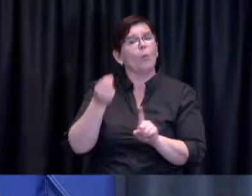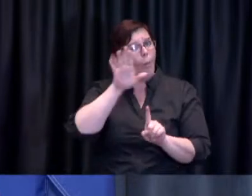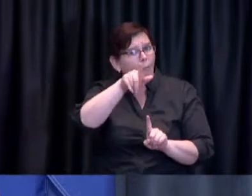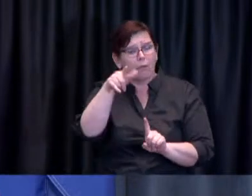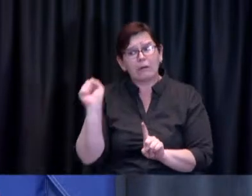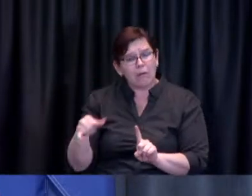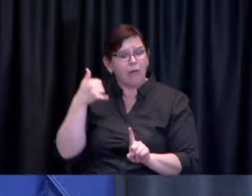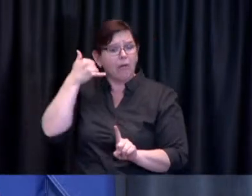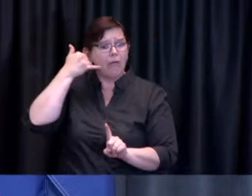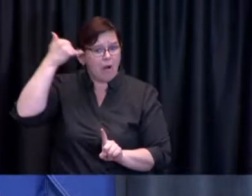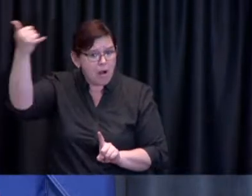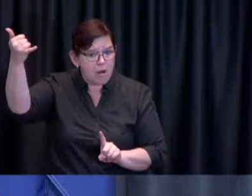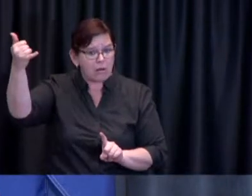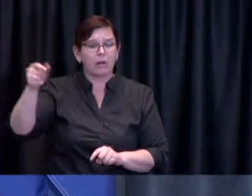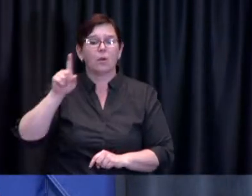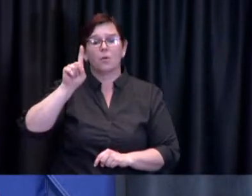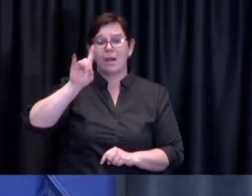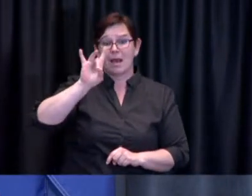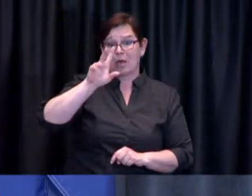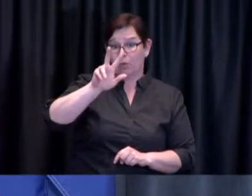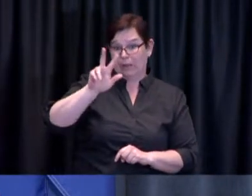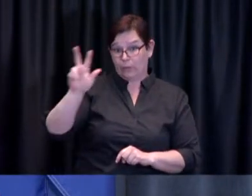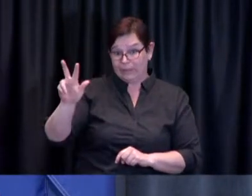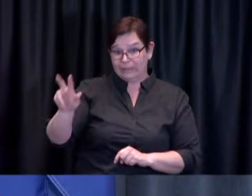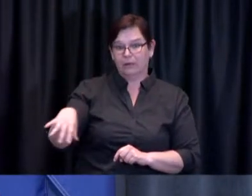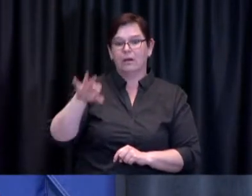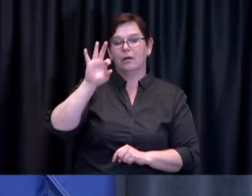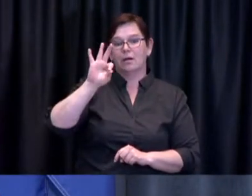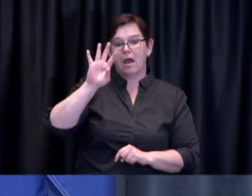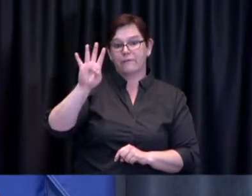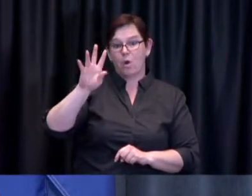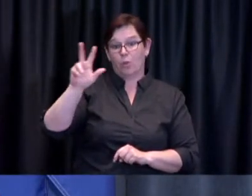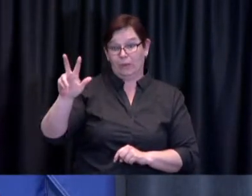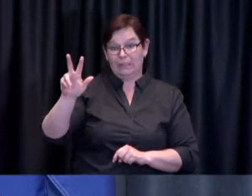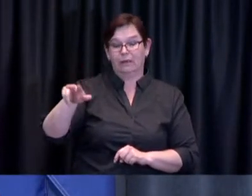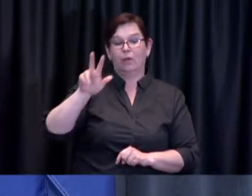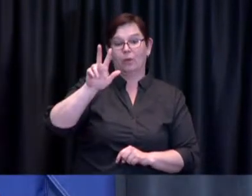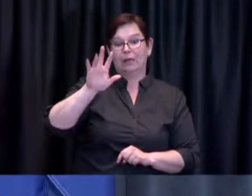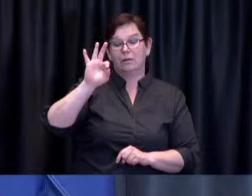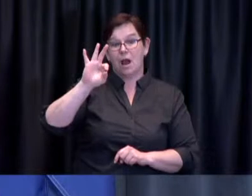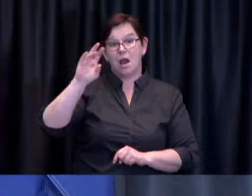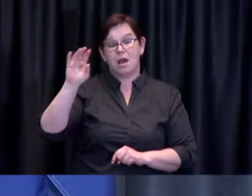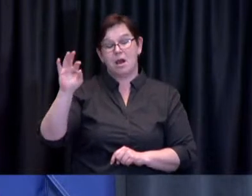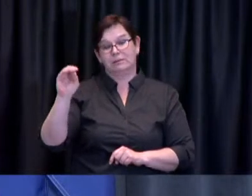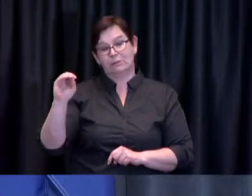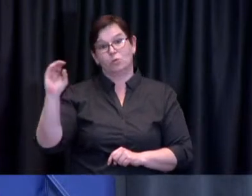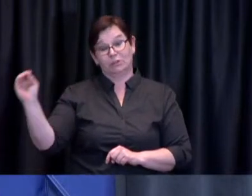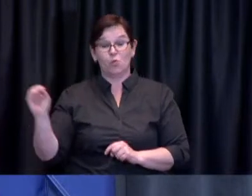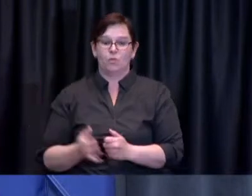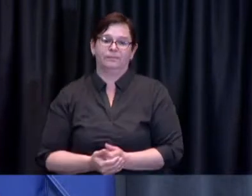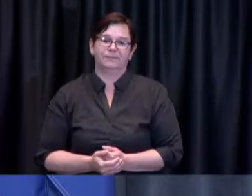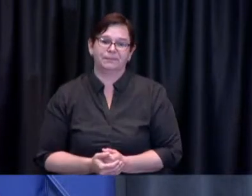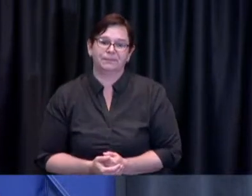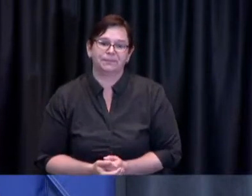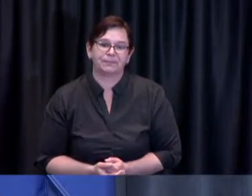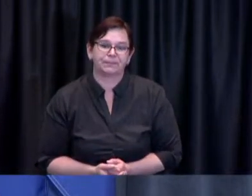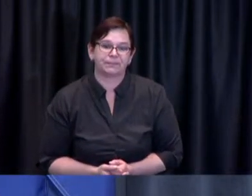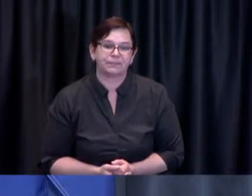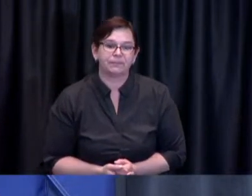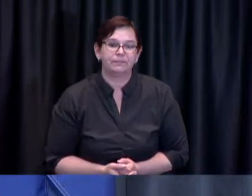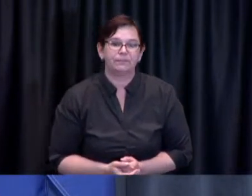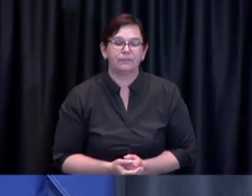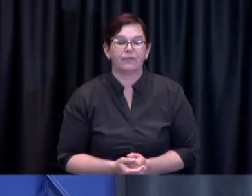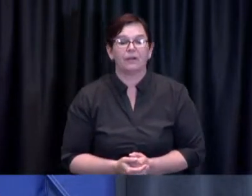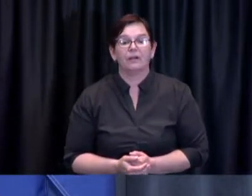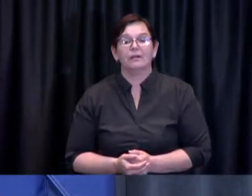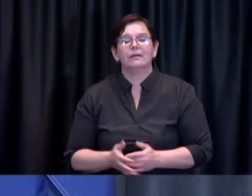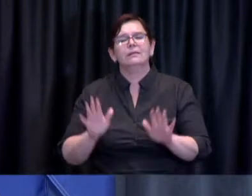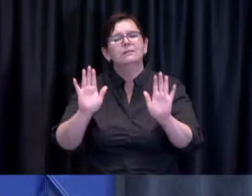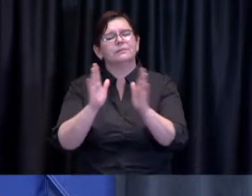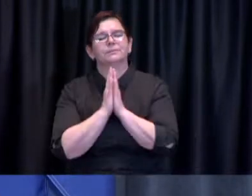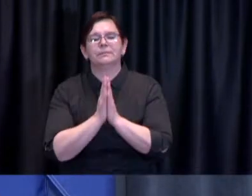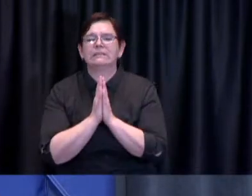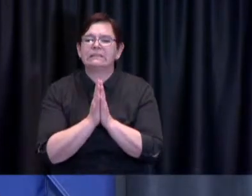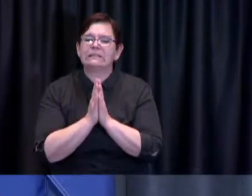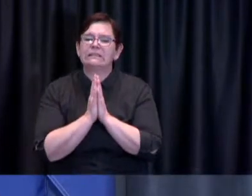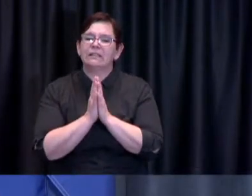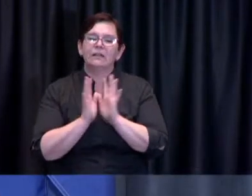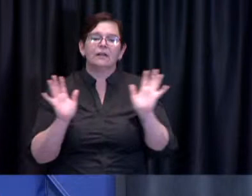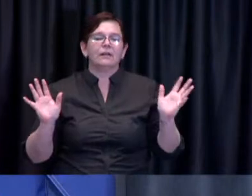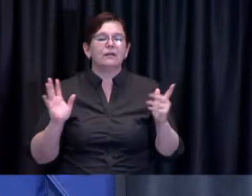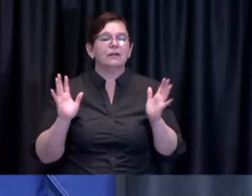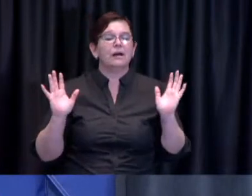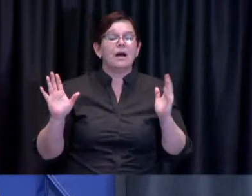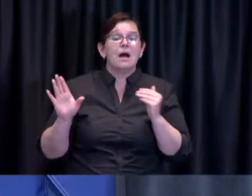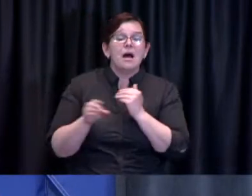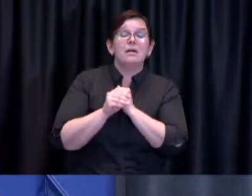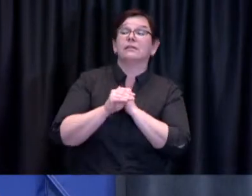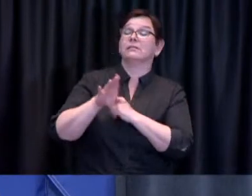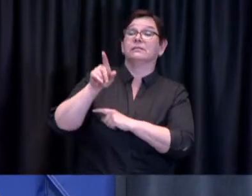again at 1-833-943-3900 I'm also very pleased that we are opening an additional 9,720 appointments